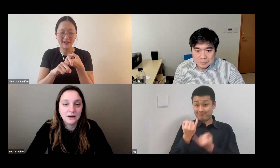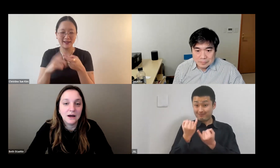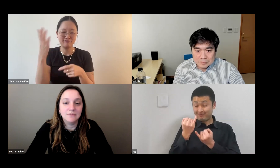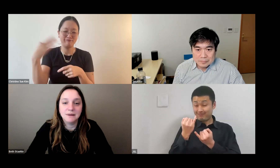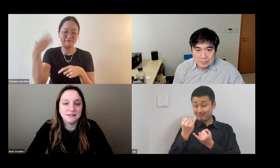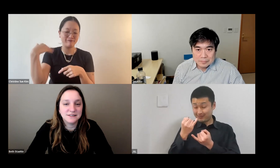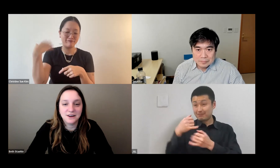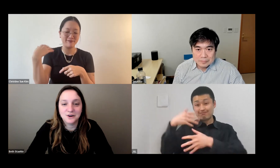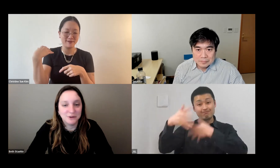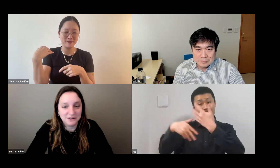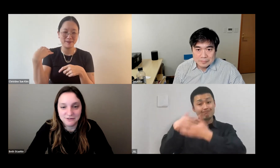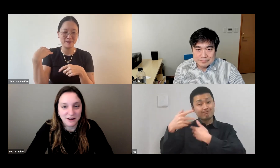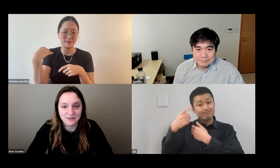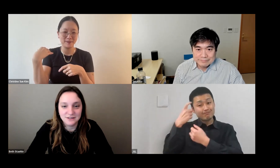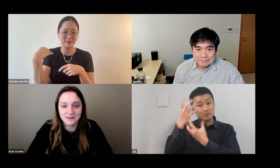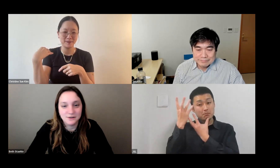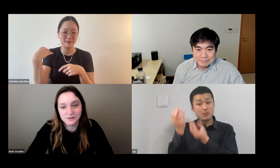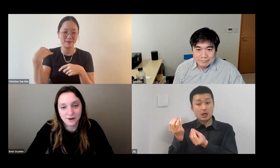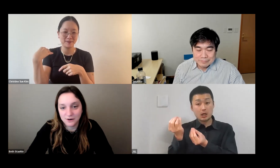I met a Korean friend years ago